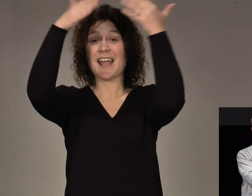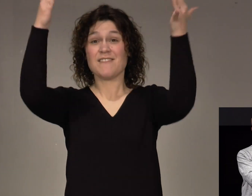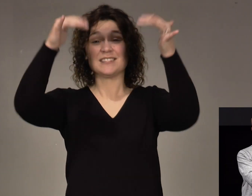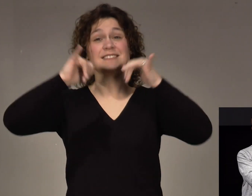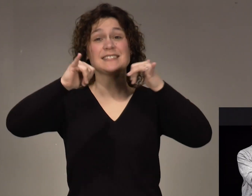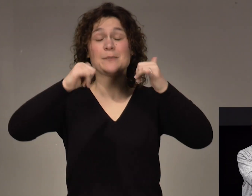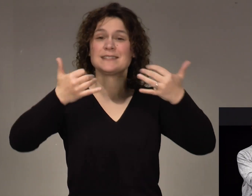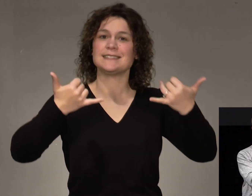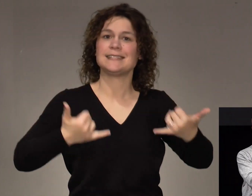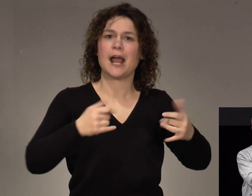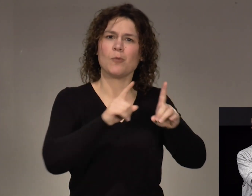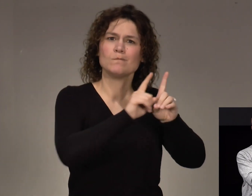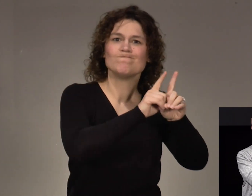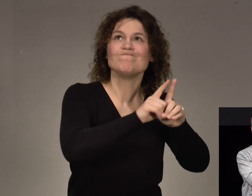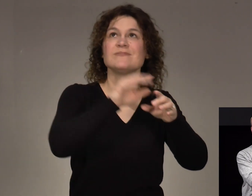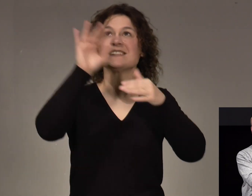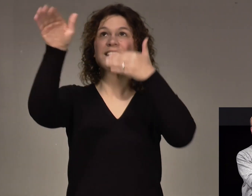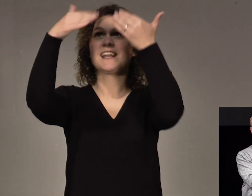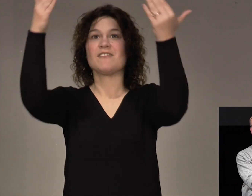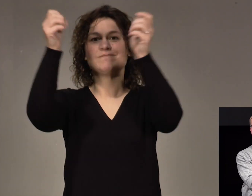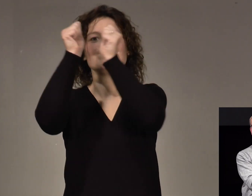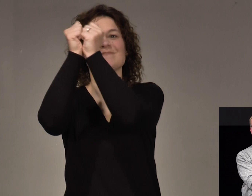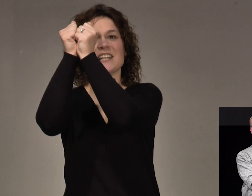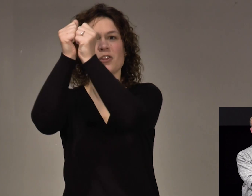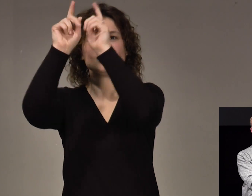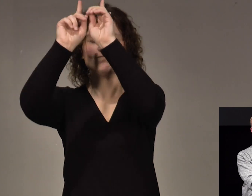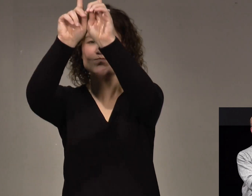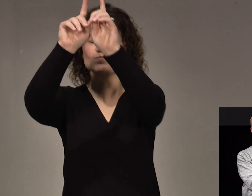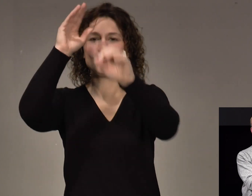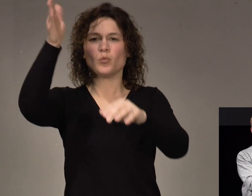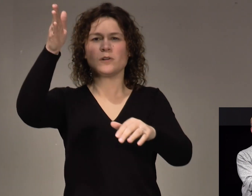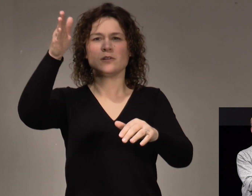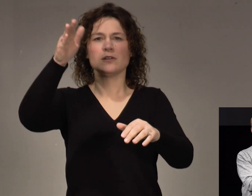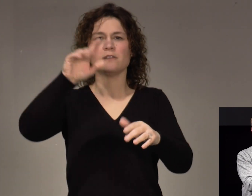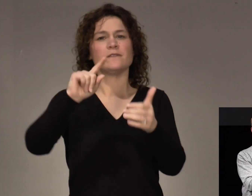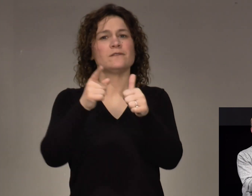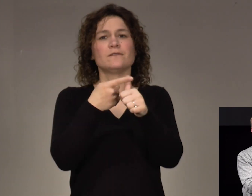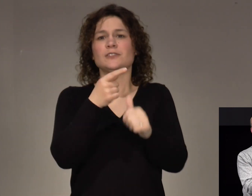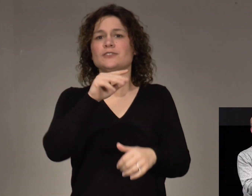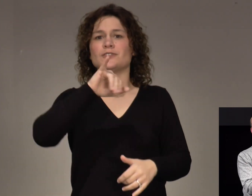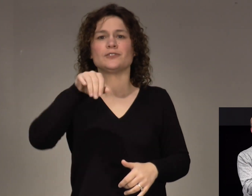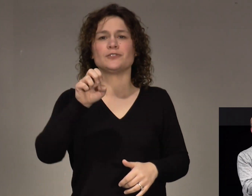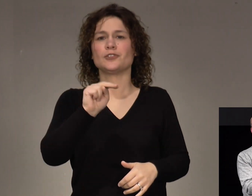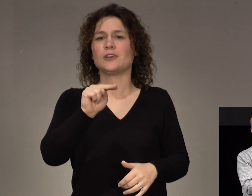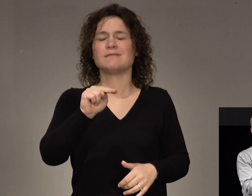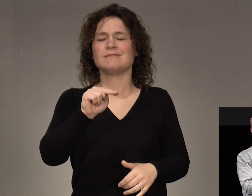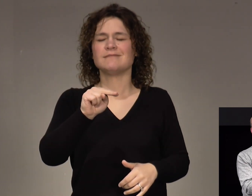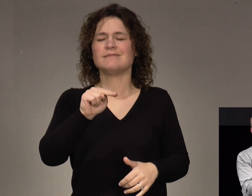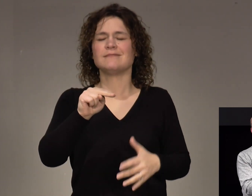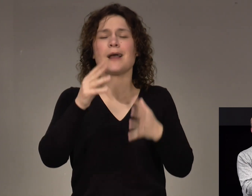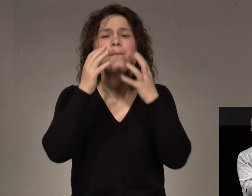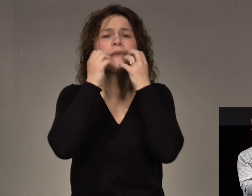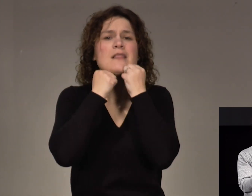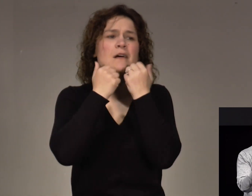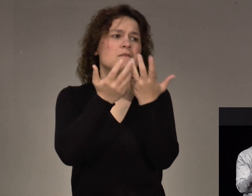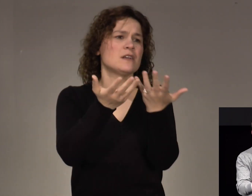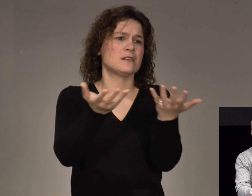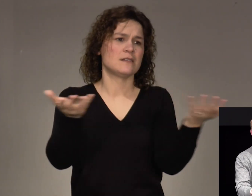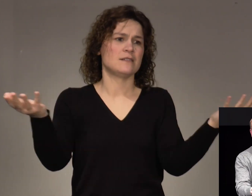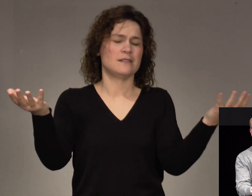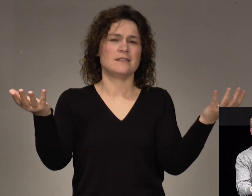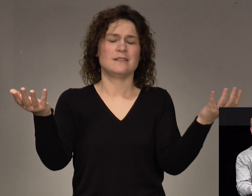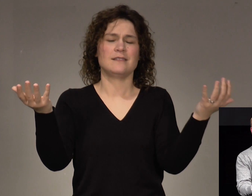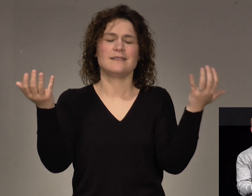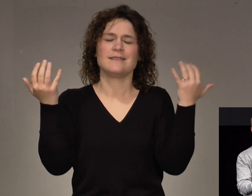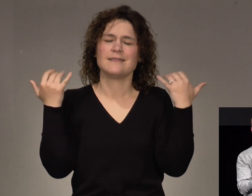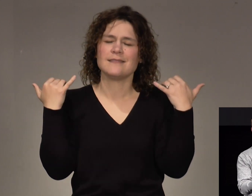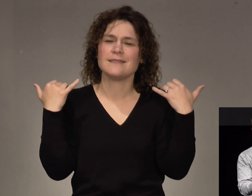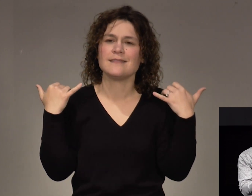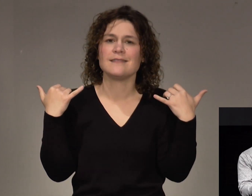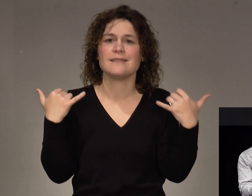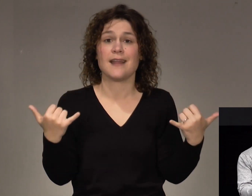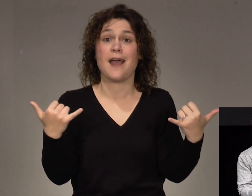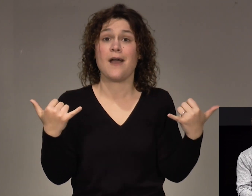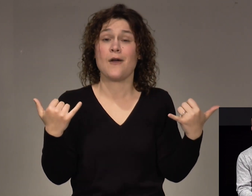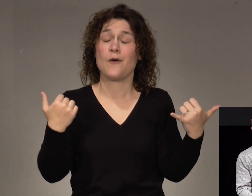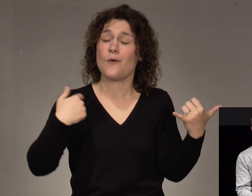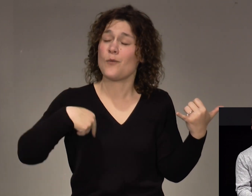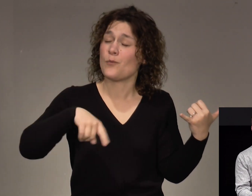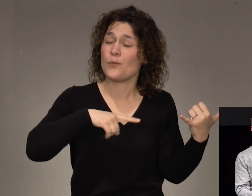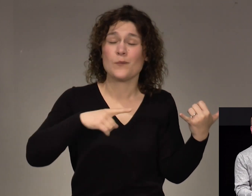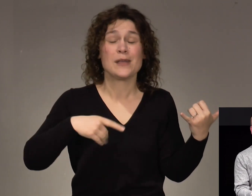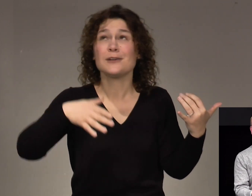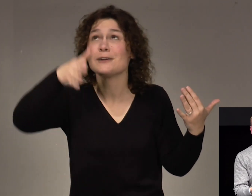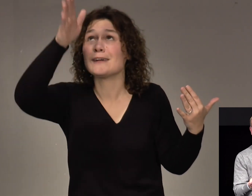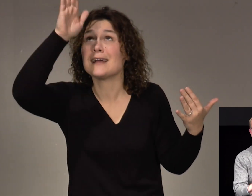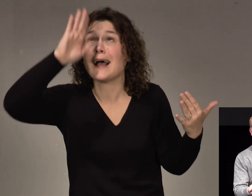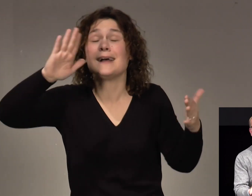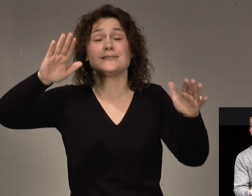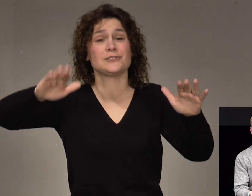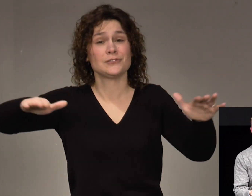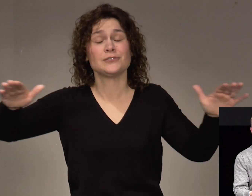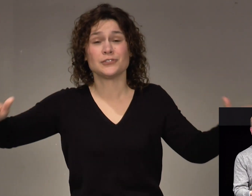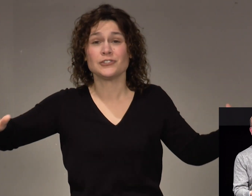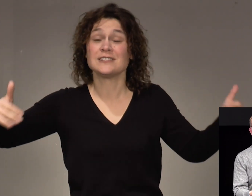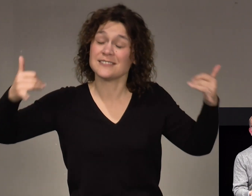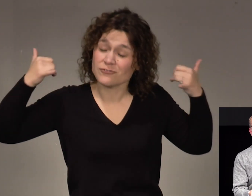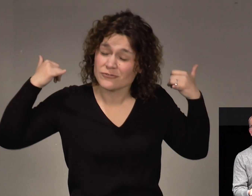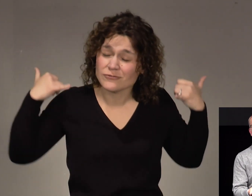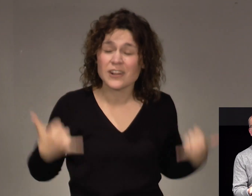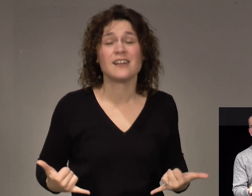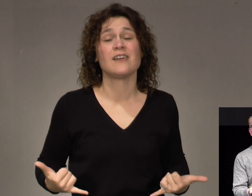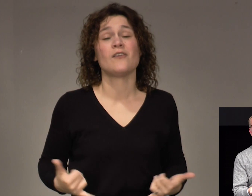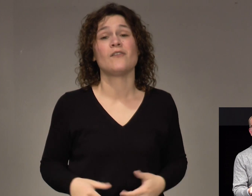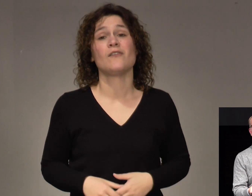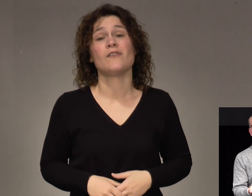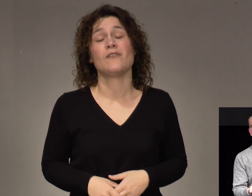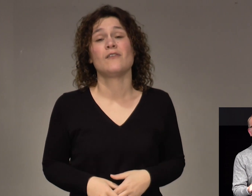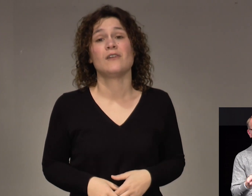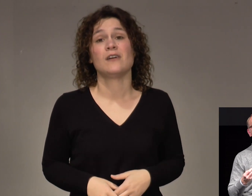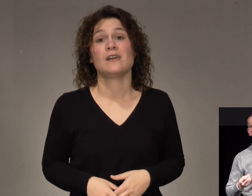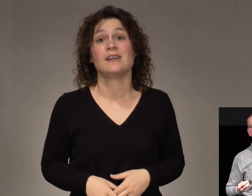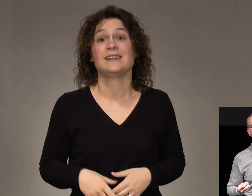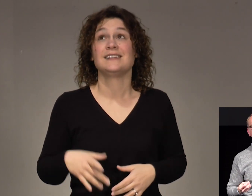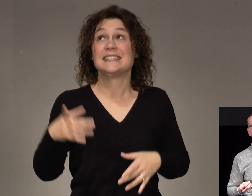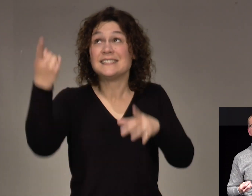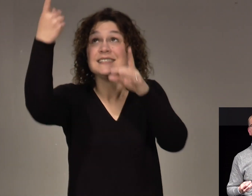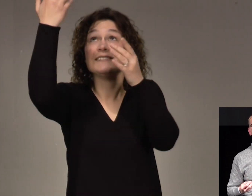Remember 1st John 3:2: Beloved, NOW we are God's children. NOW. He's with me